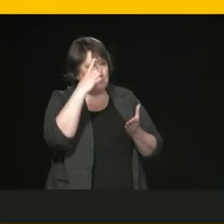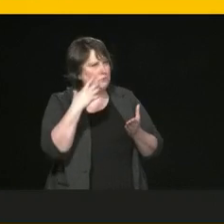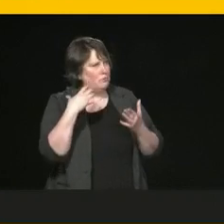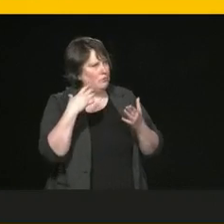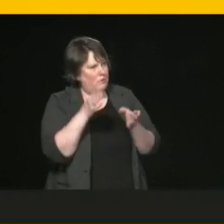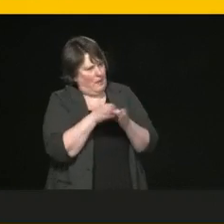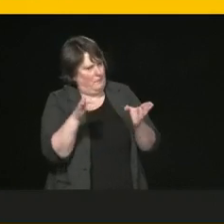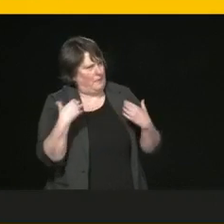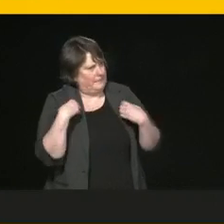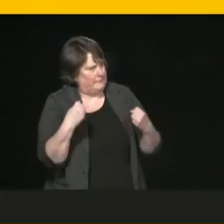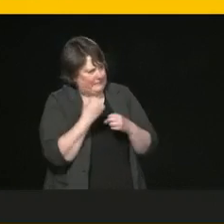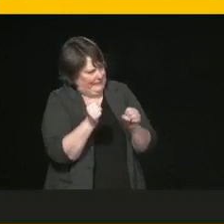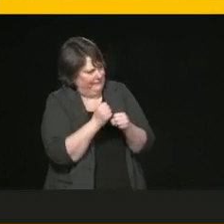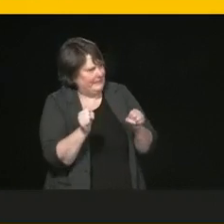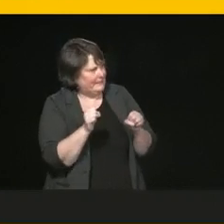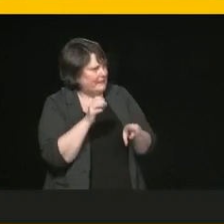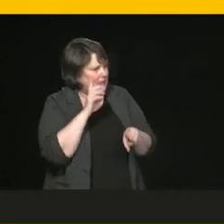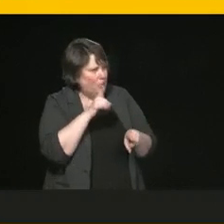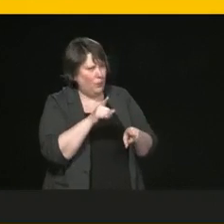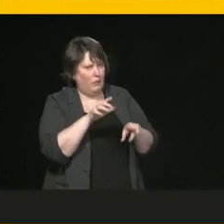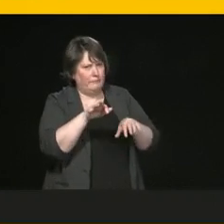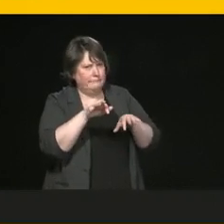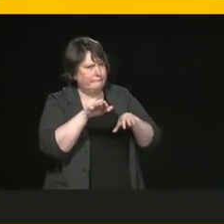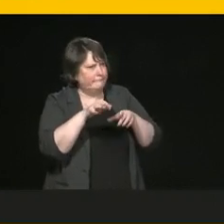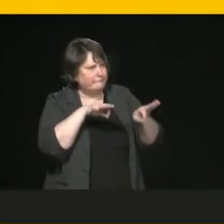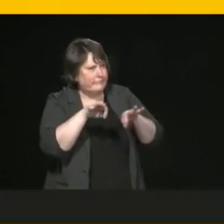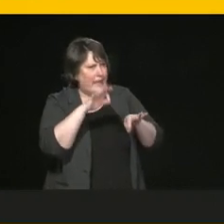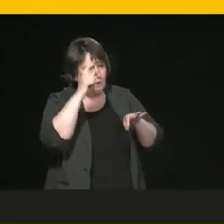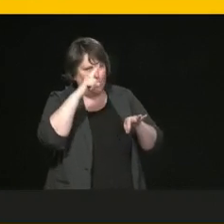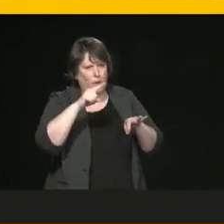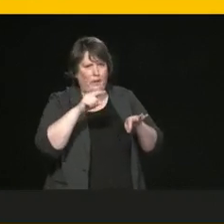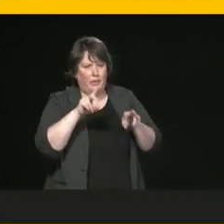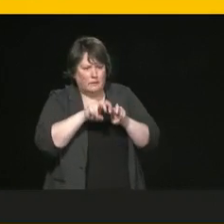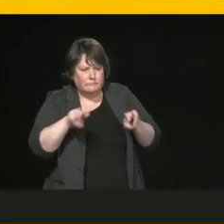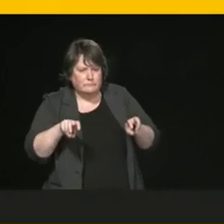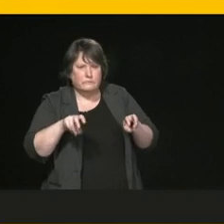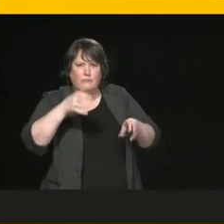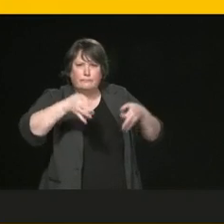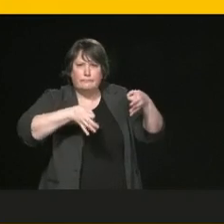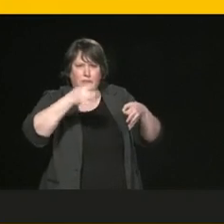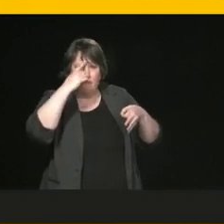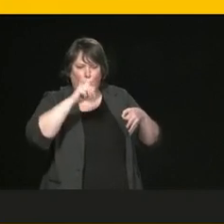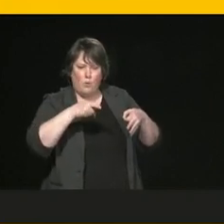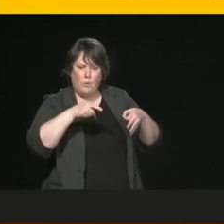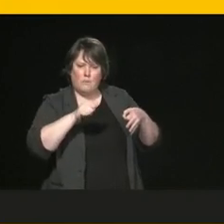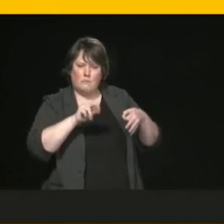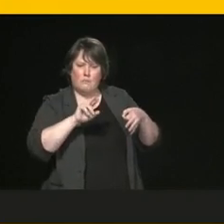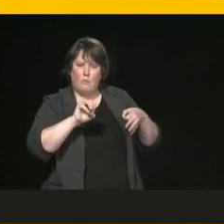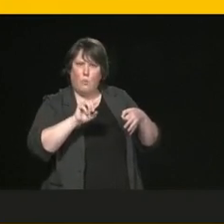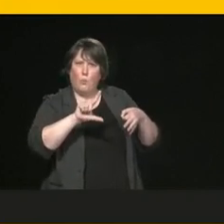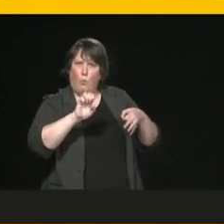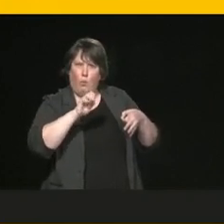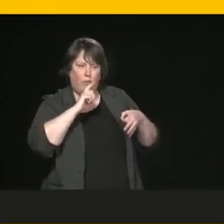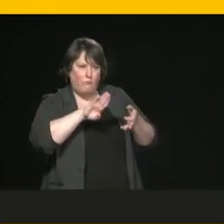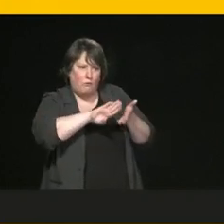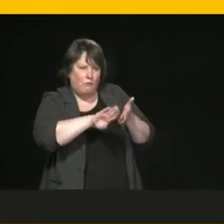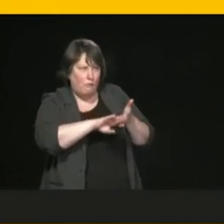NEW MEASURES WOULD BE COMING AND THAT THE MINISTER OF PUBLIC SAFETY WOULD BE ANNOUNCING NEW COOPERATION WITH THE PAROLE BOARD. WE STILL HAVEN'T SEEN ANY OF